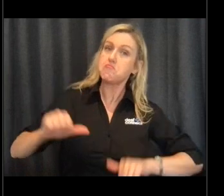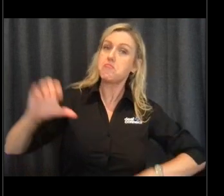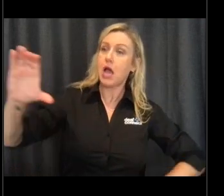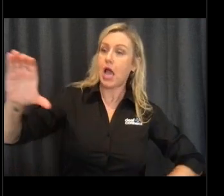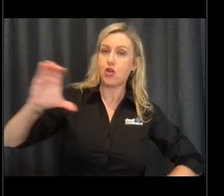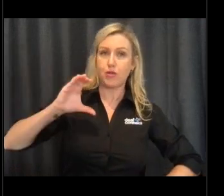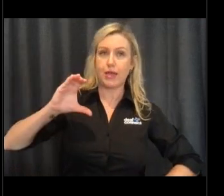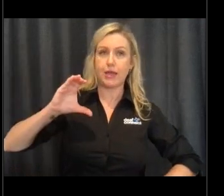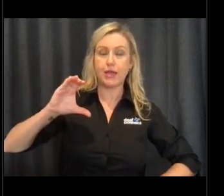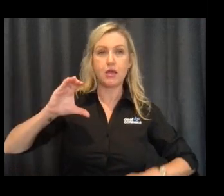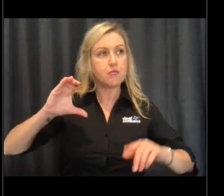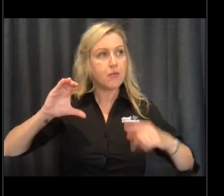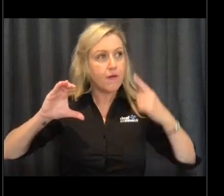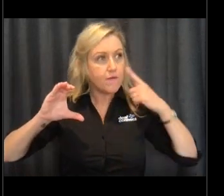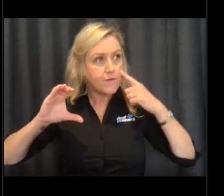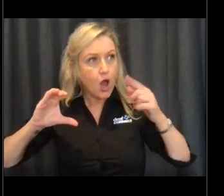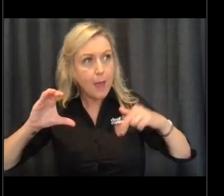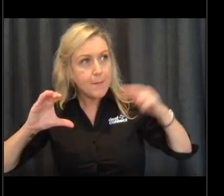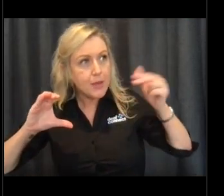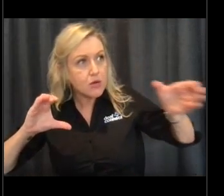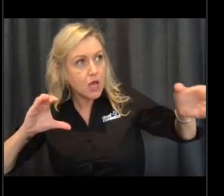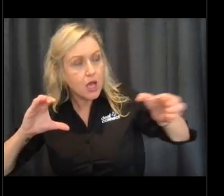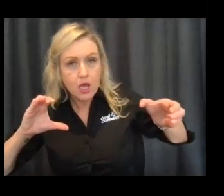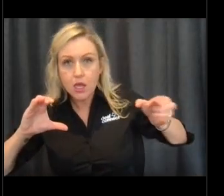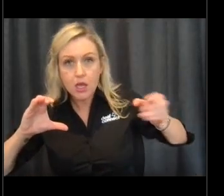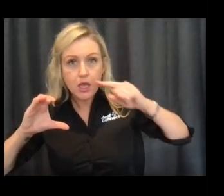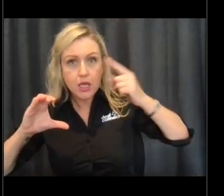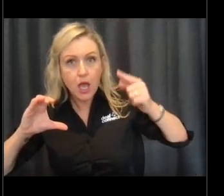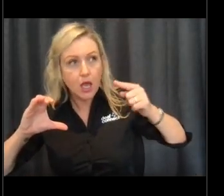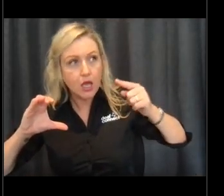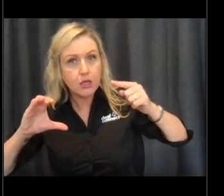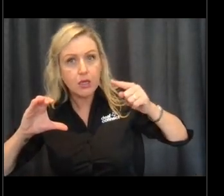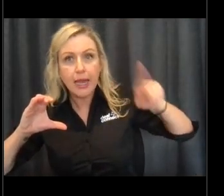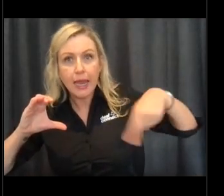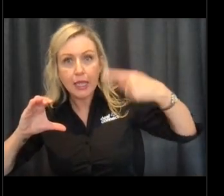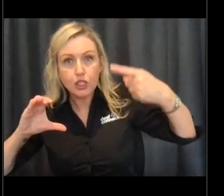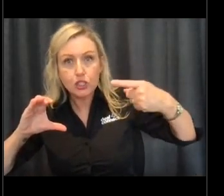that in 12 to 18 months' time is actually less.